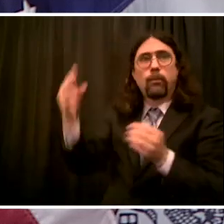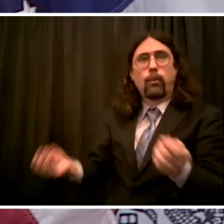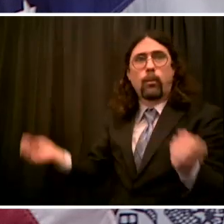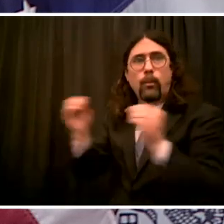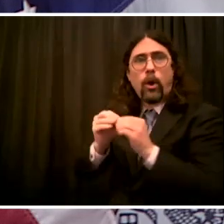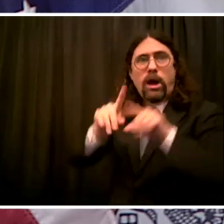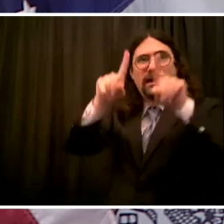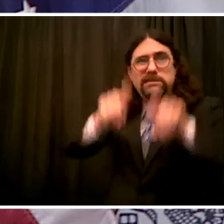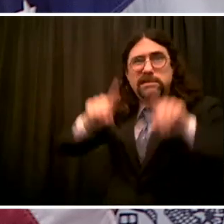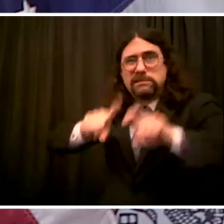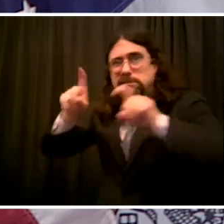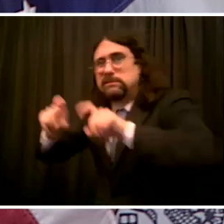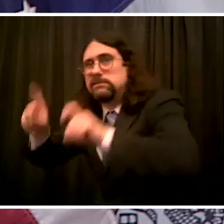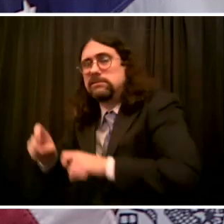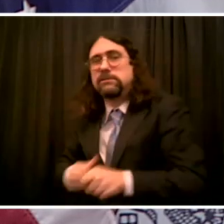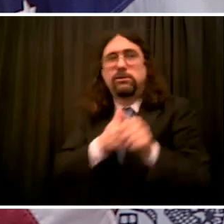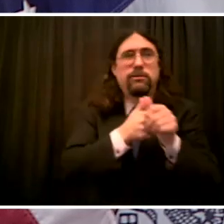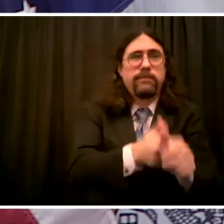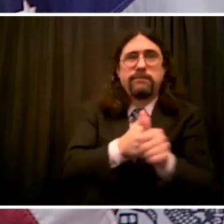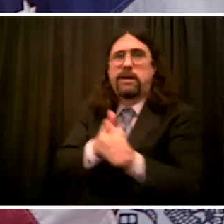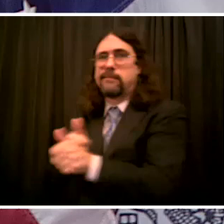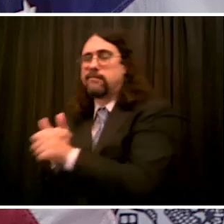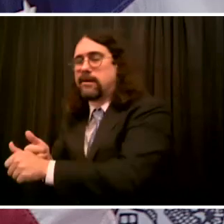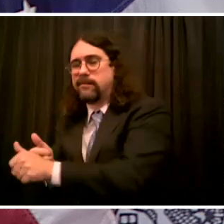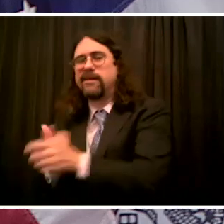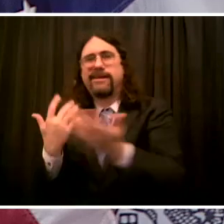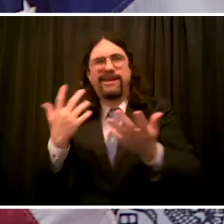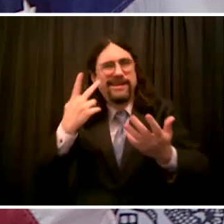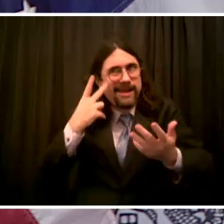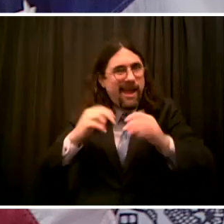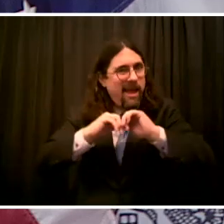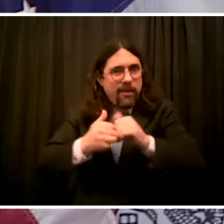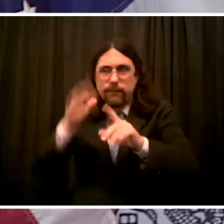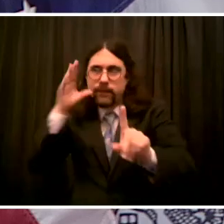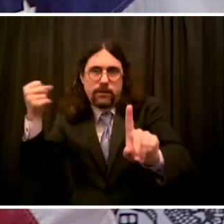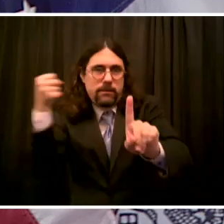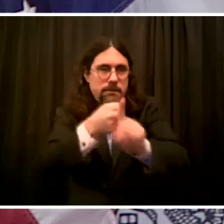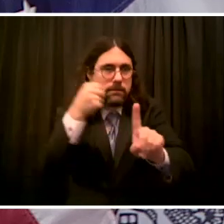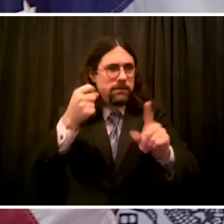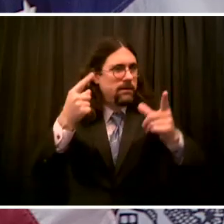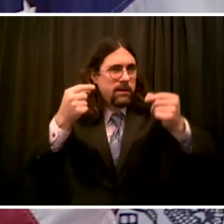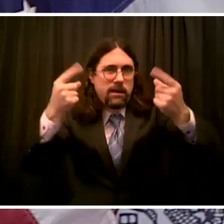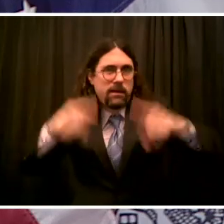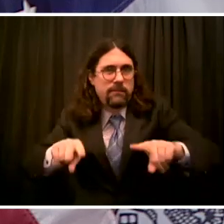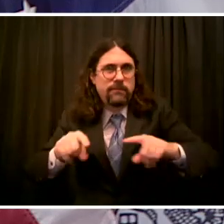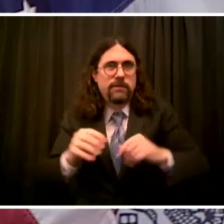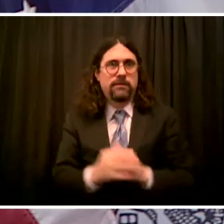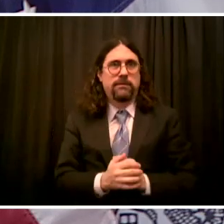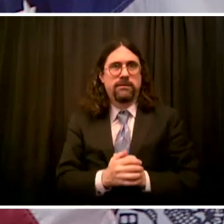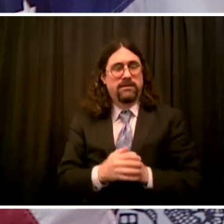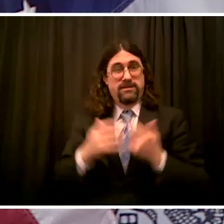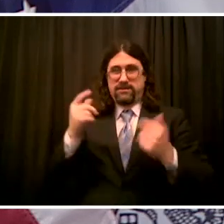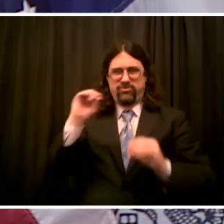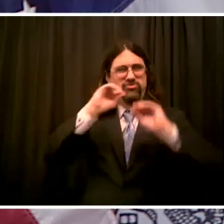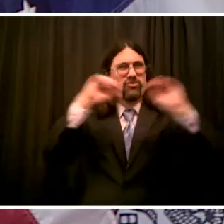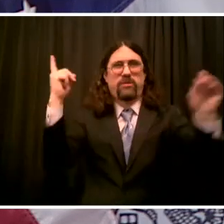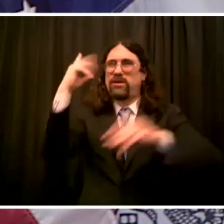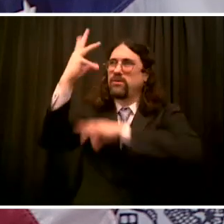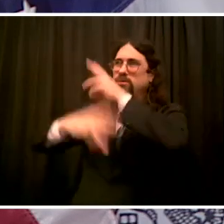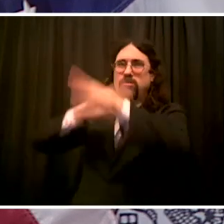TRACING IS GOING TO BRING AH WOLE NEW POINT TO THIS THAT COULD CHANGE THE TRAJECTORY